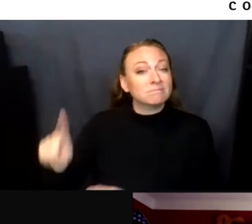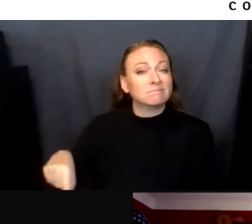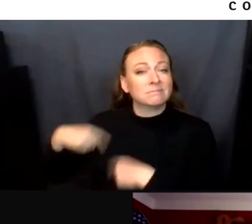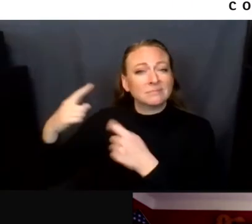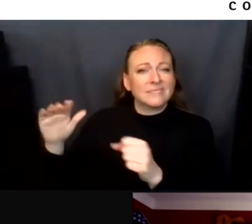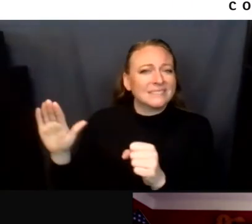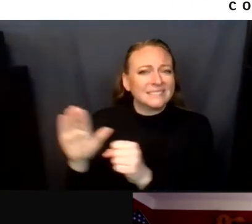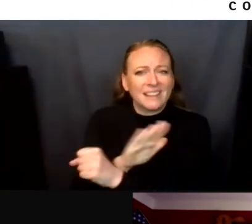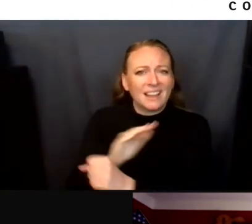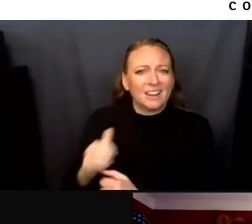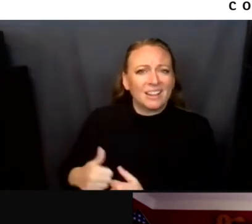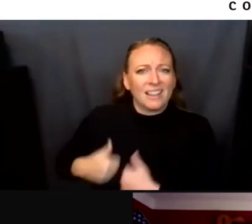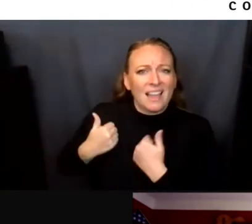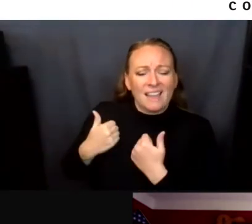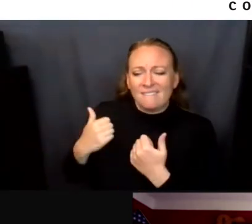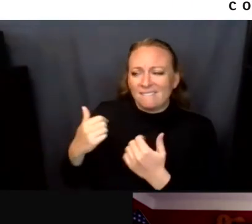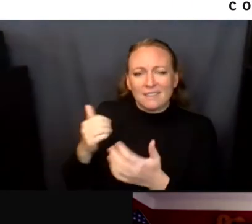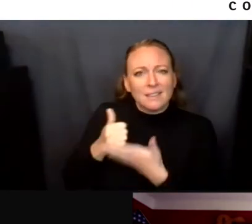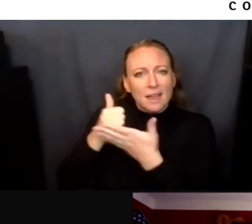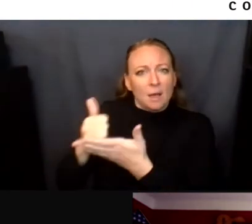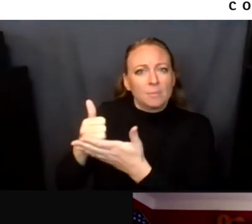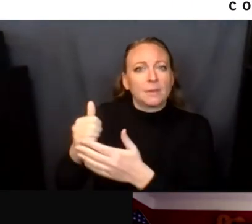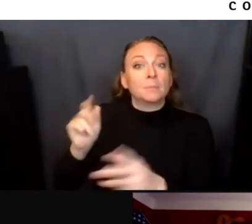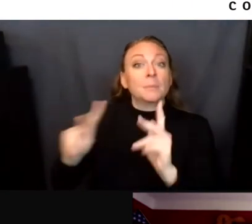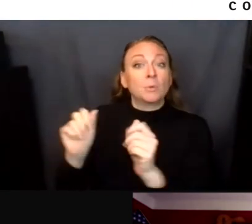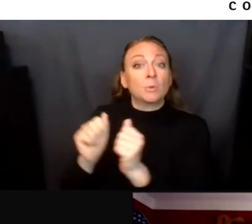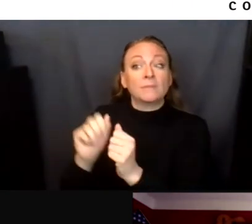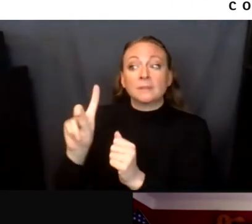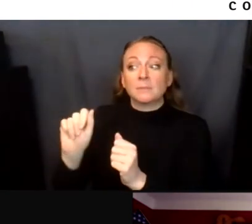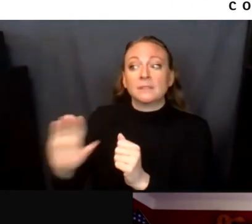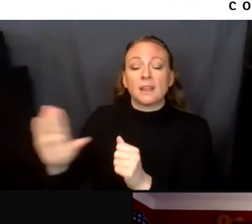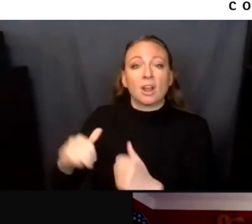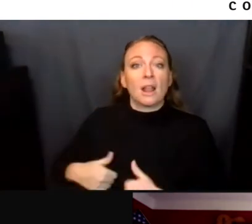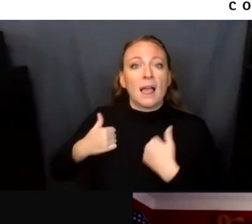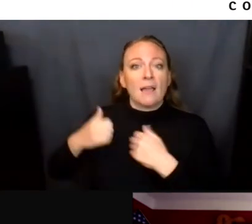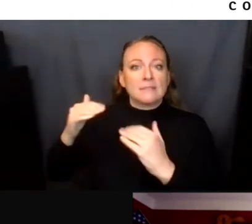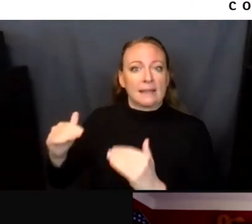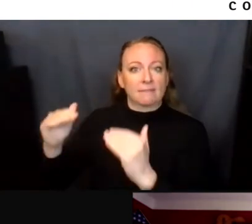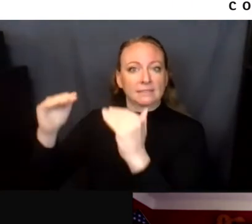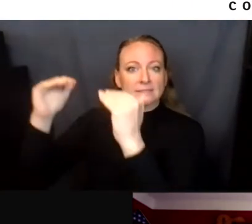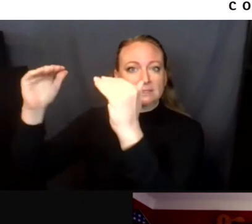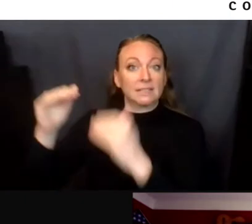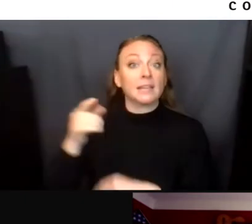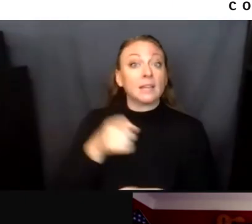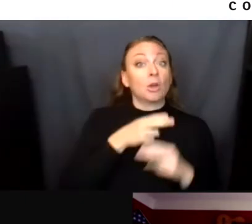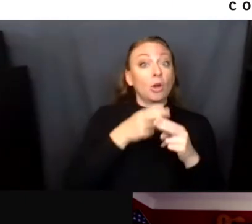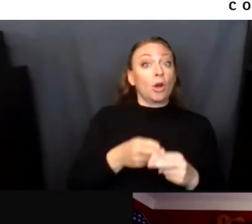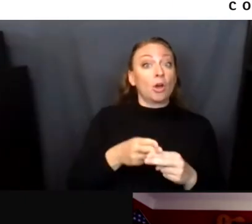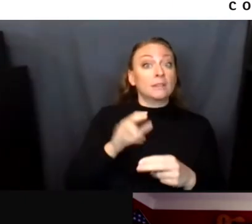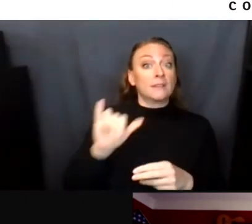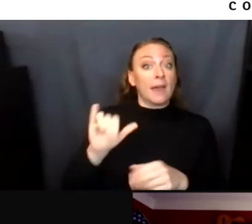Of people with disabilities. He calls this his ministry while those in the disability community